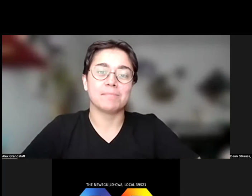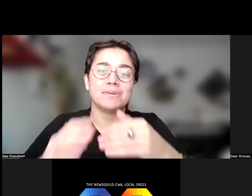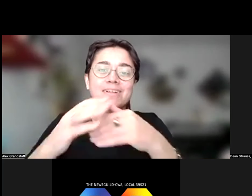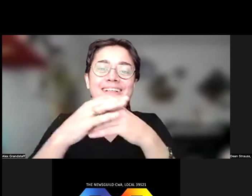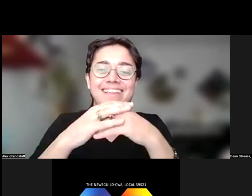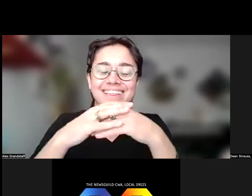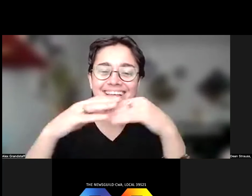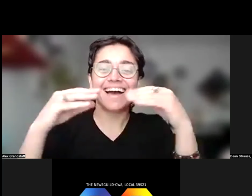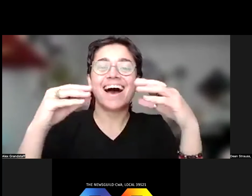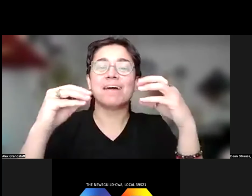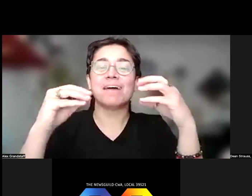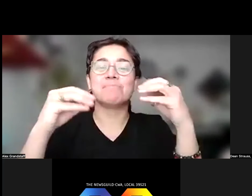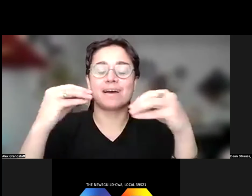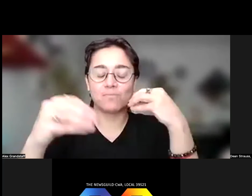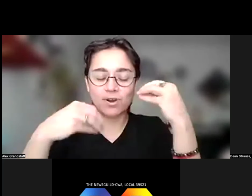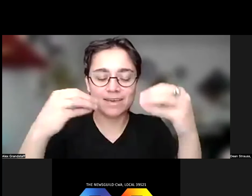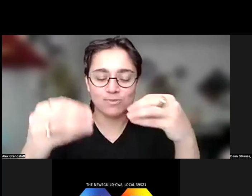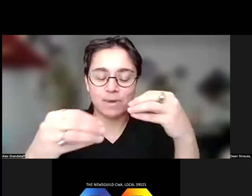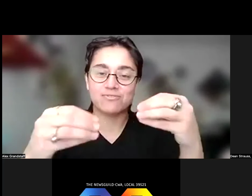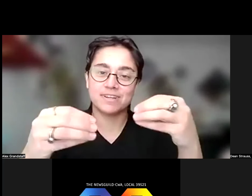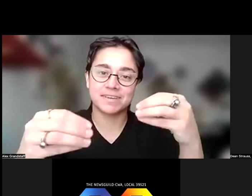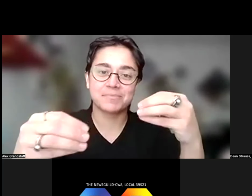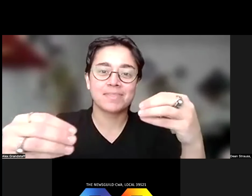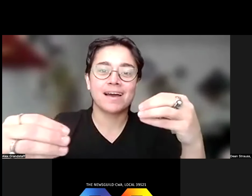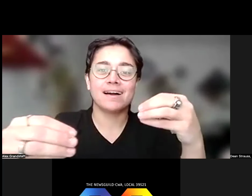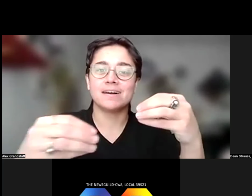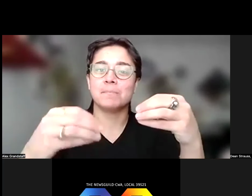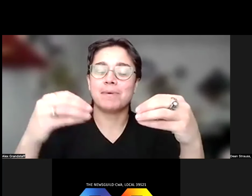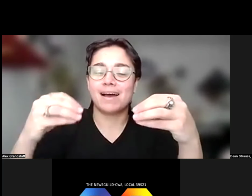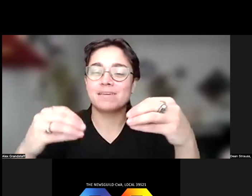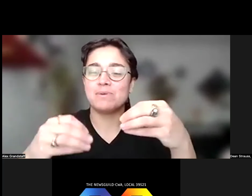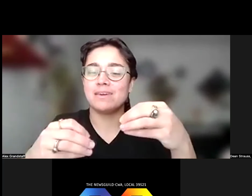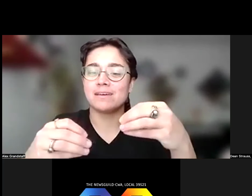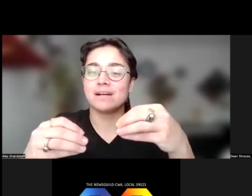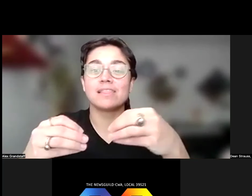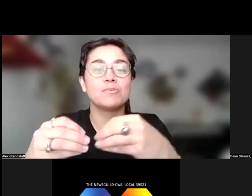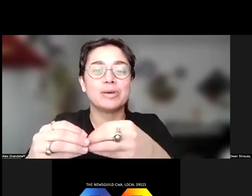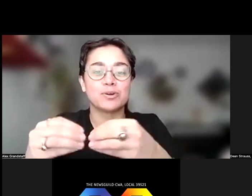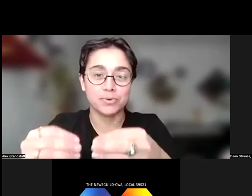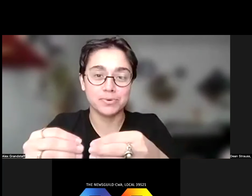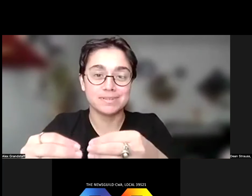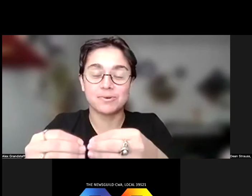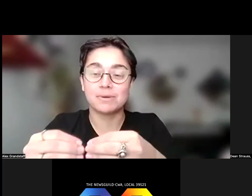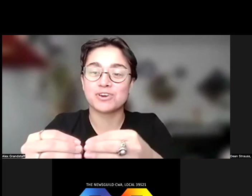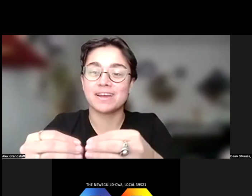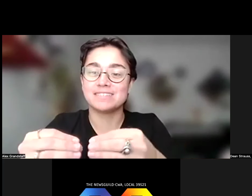Sorry, I'm working through my phrasing.